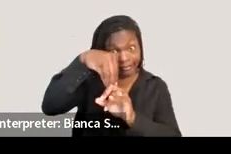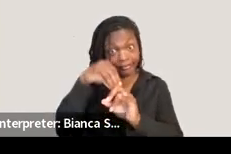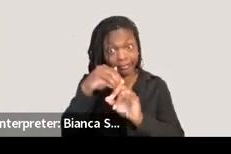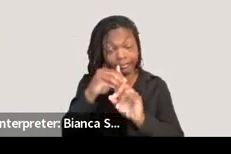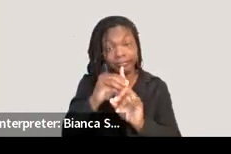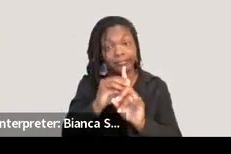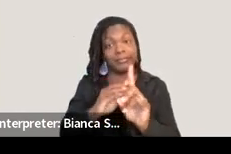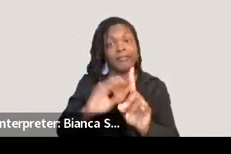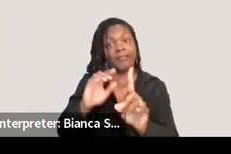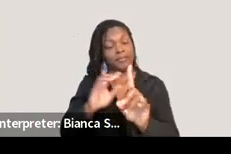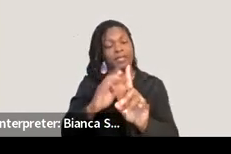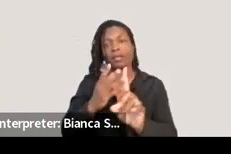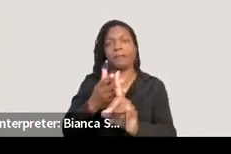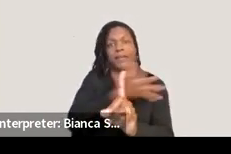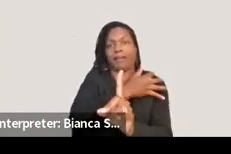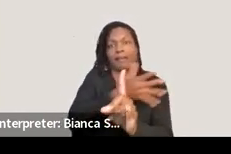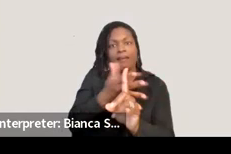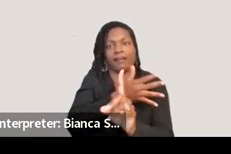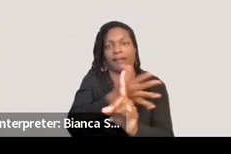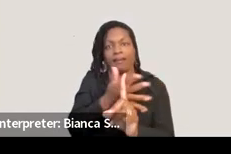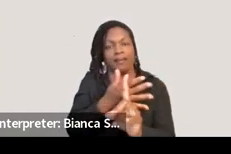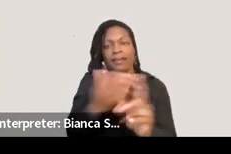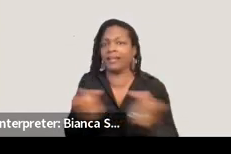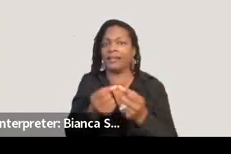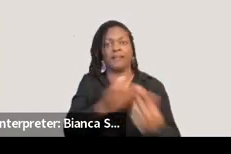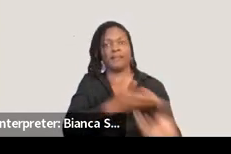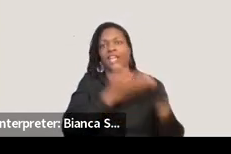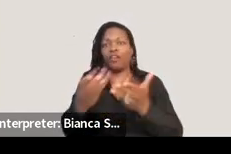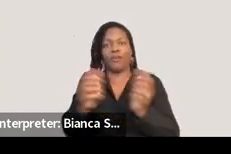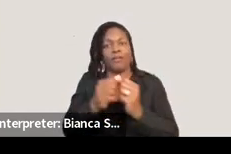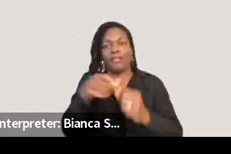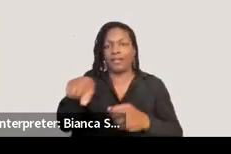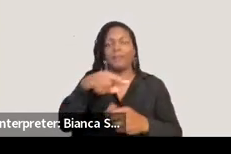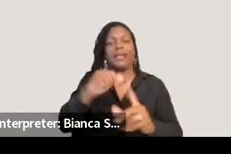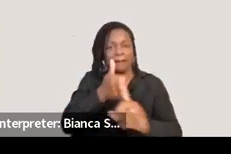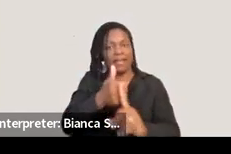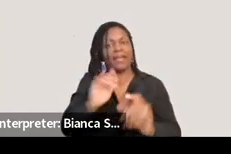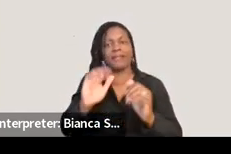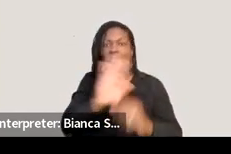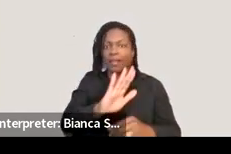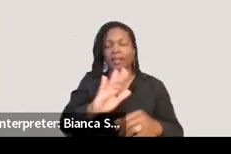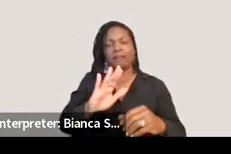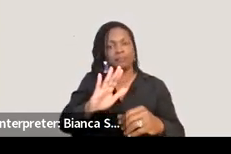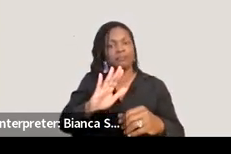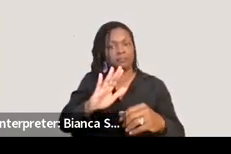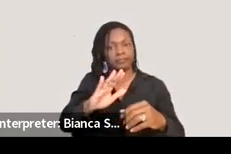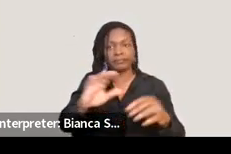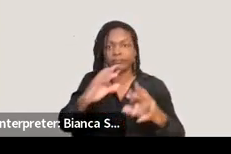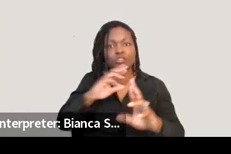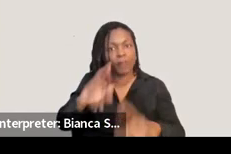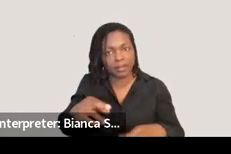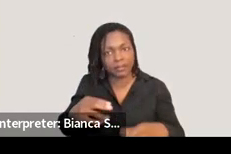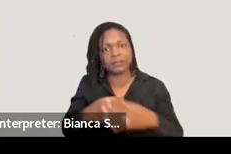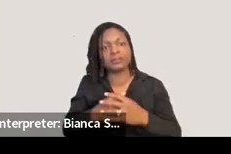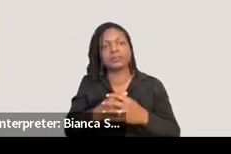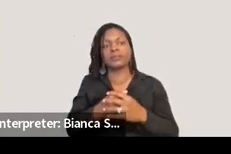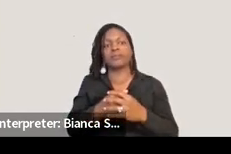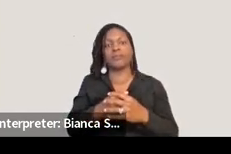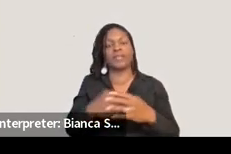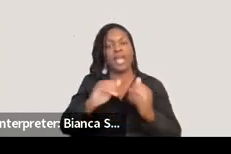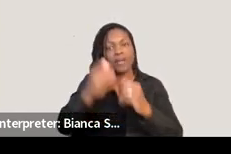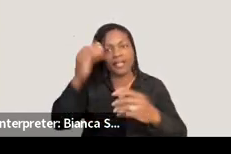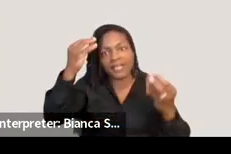On whether we're rich, poor, or in between. Recognizing that again, that does pay a factor in how individuals think and perceive themselves.